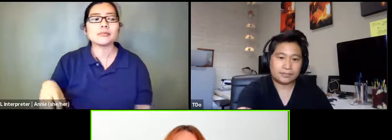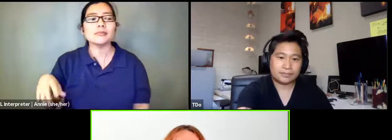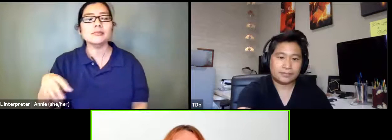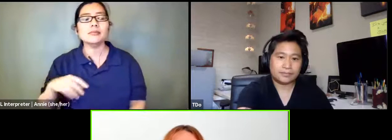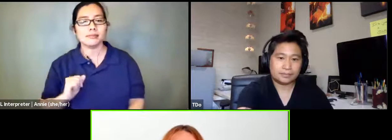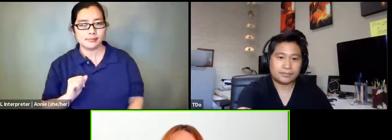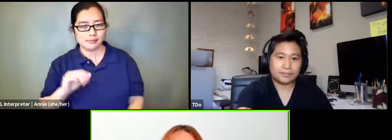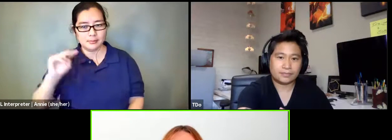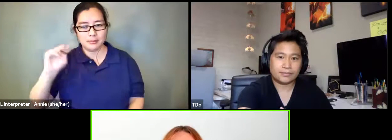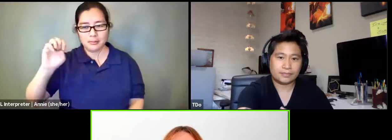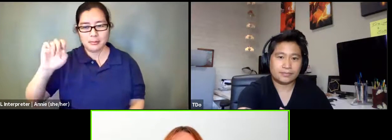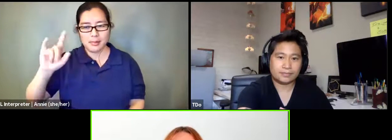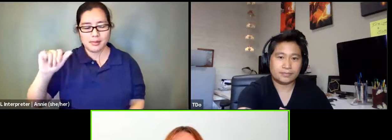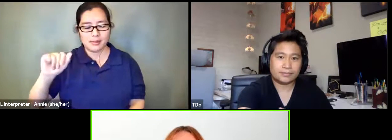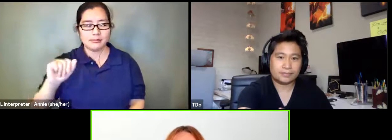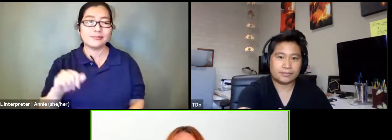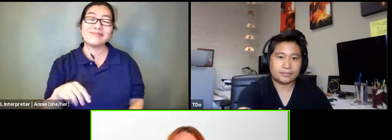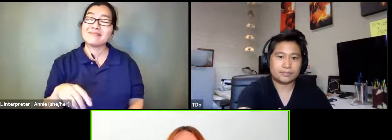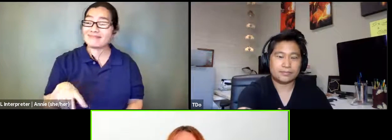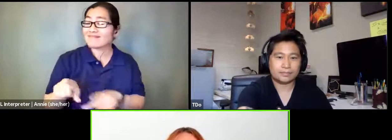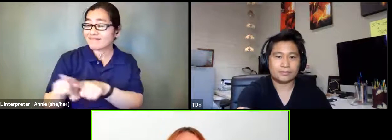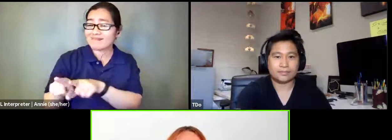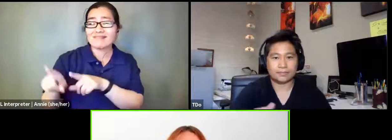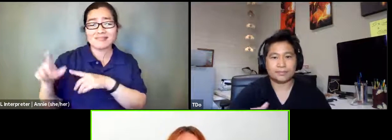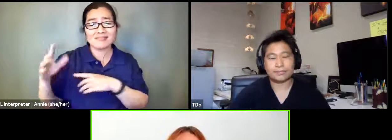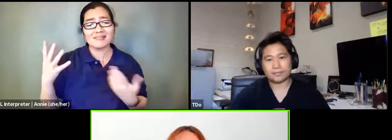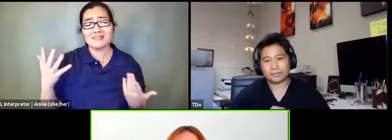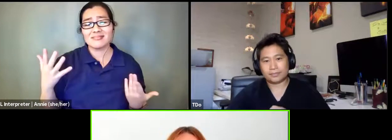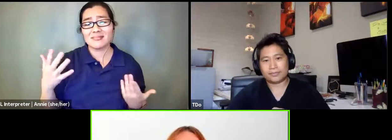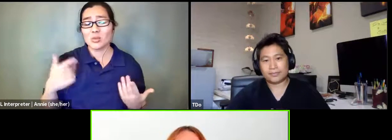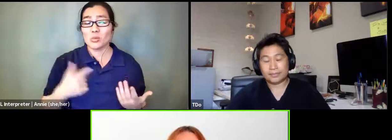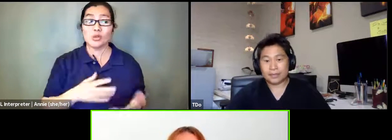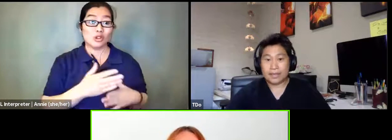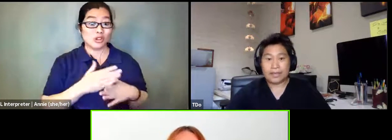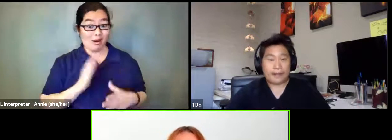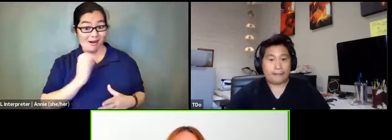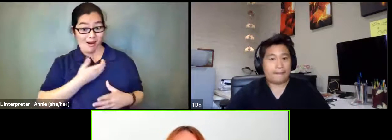our own stories we are also going through that retraumatizing every single time. I